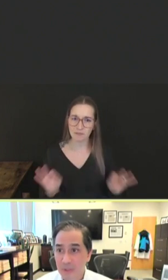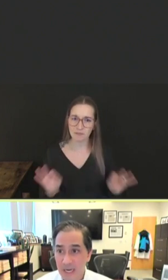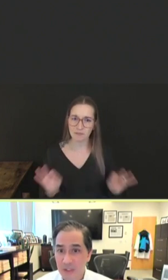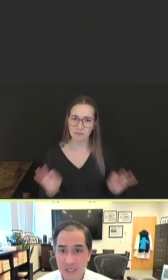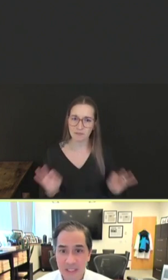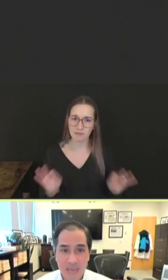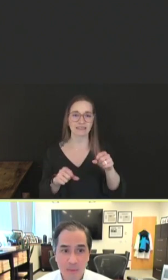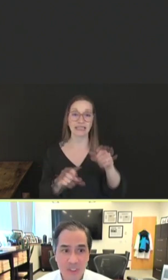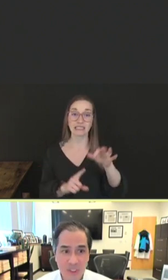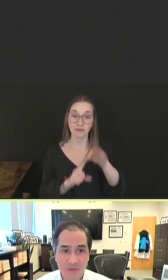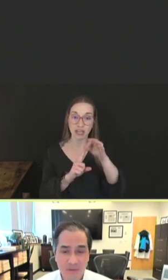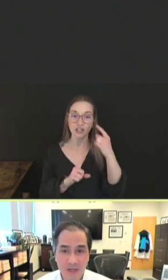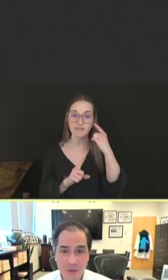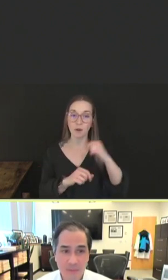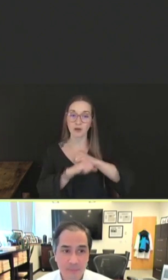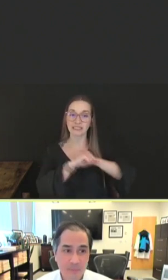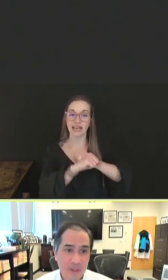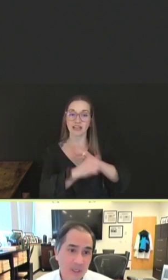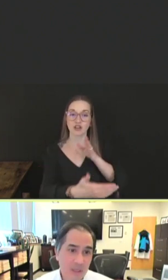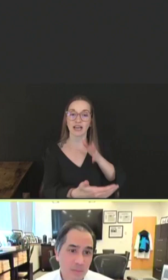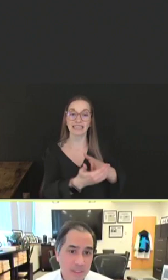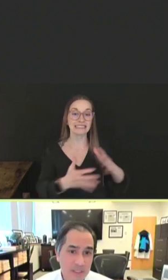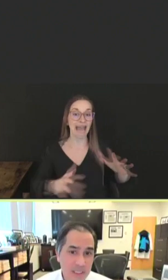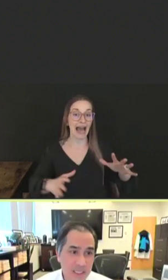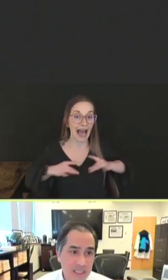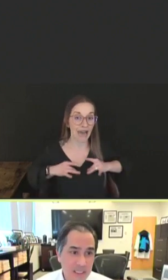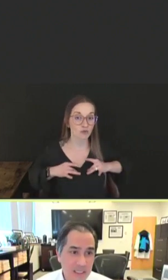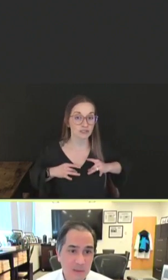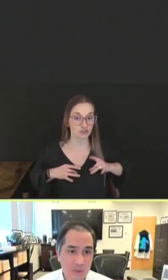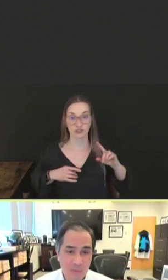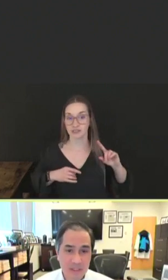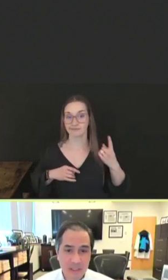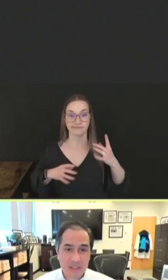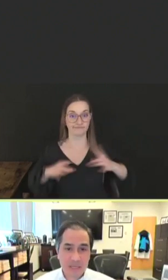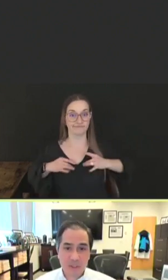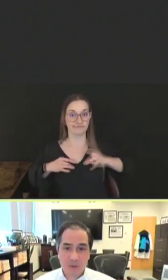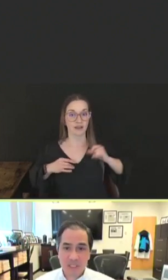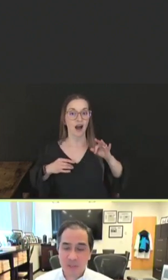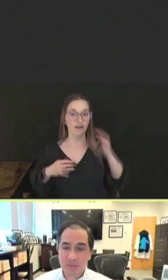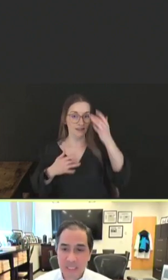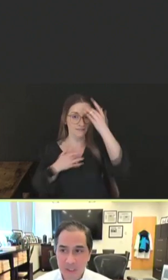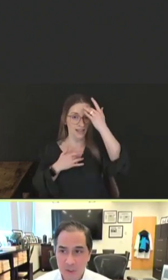protection against acquisition of infection. But CD8 T cell responses demonstrate substantially